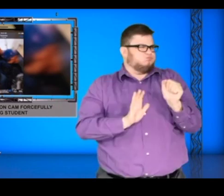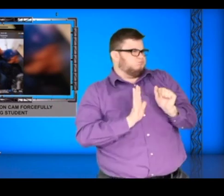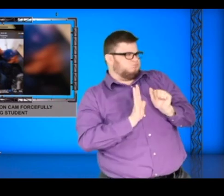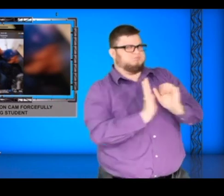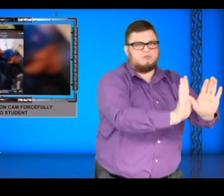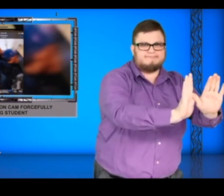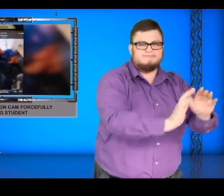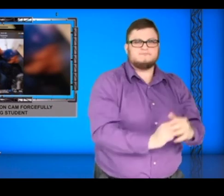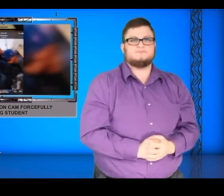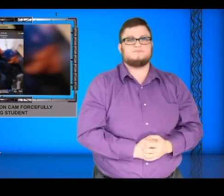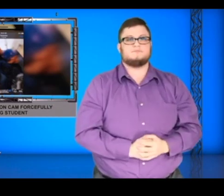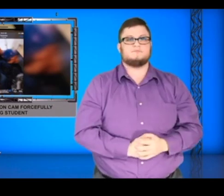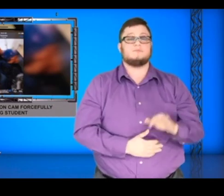shoved a student.